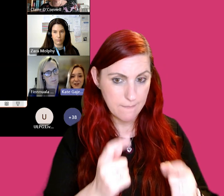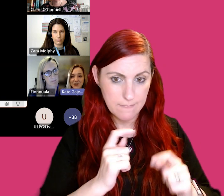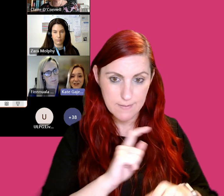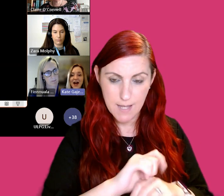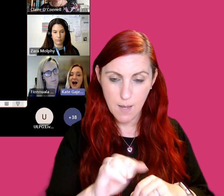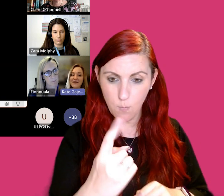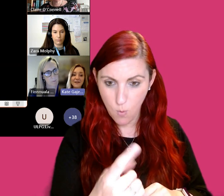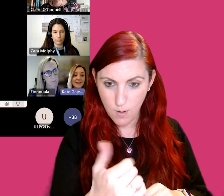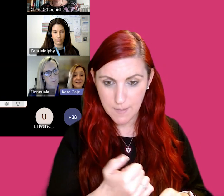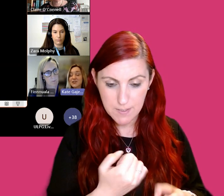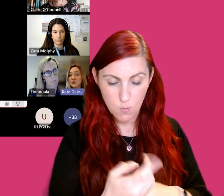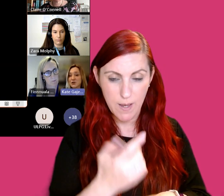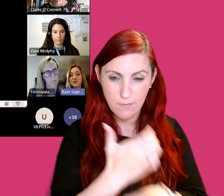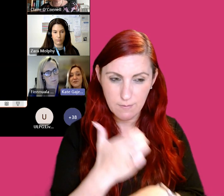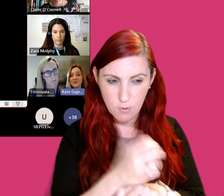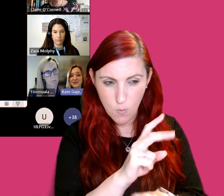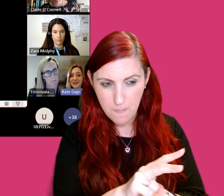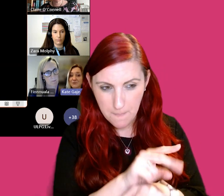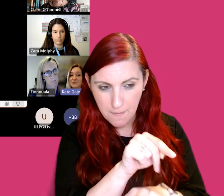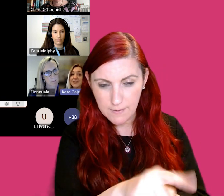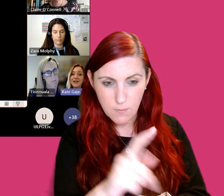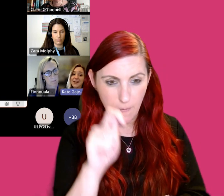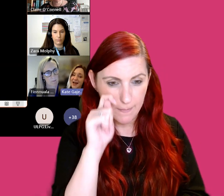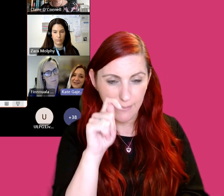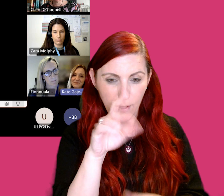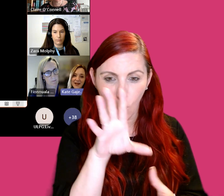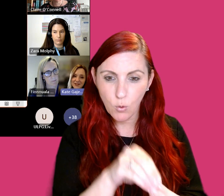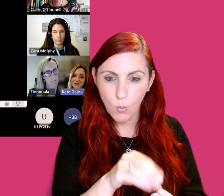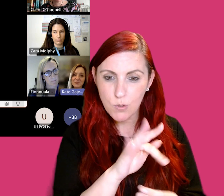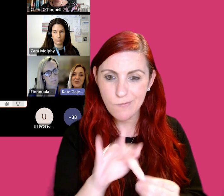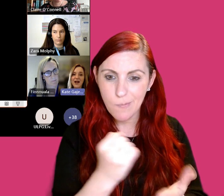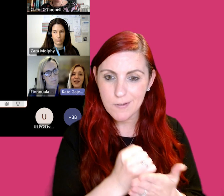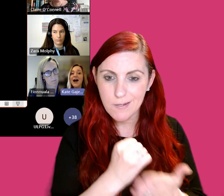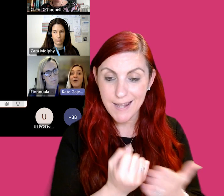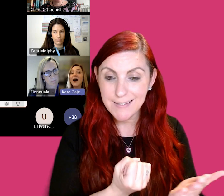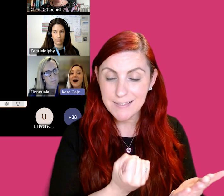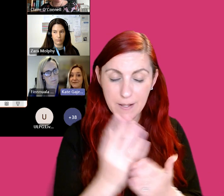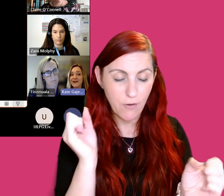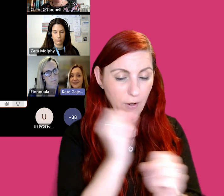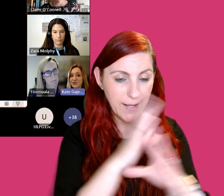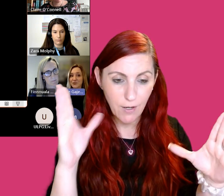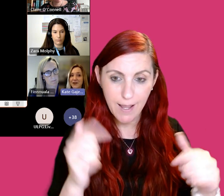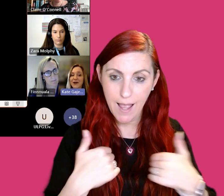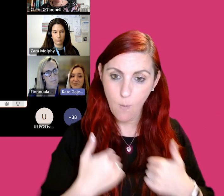Motherhood I think this conclusion from the study really explained super well how I felt during my